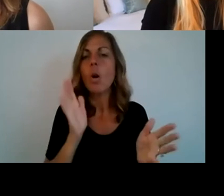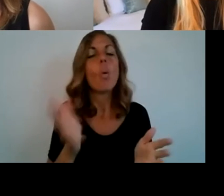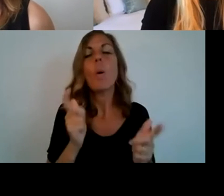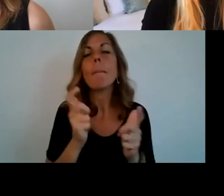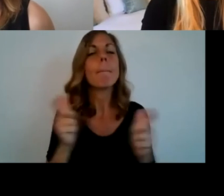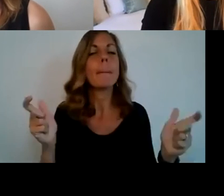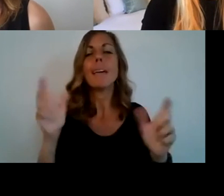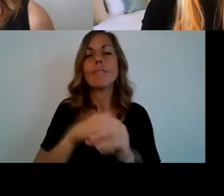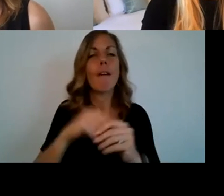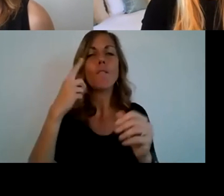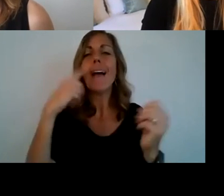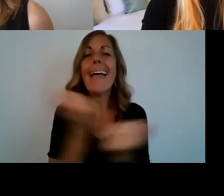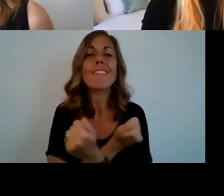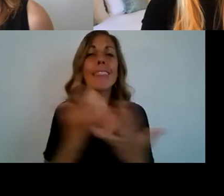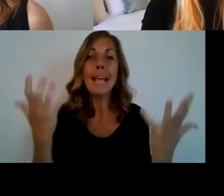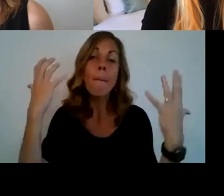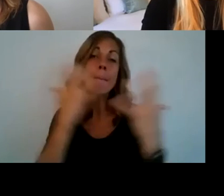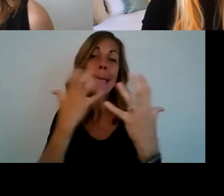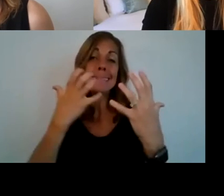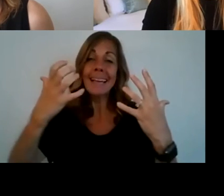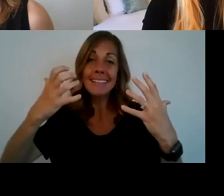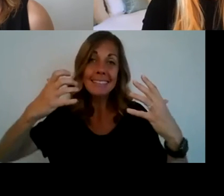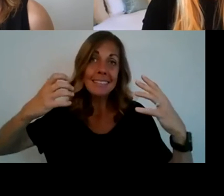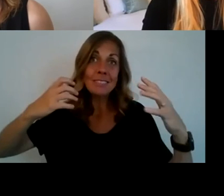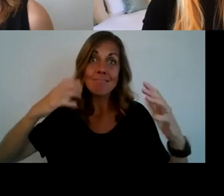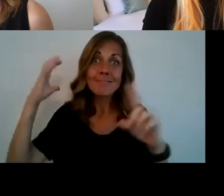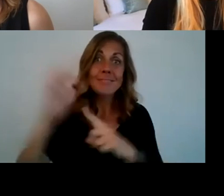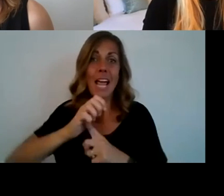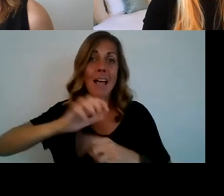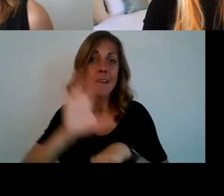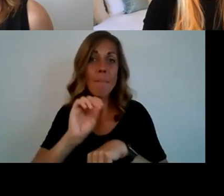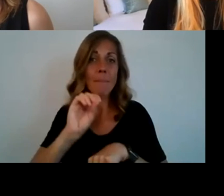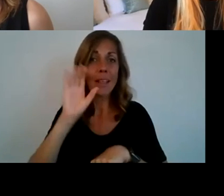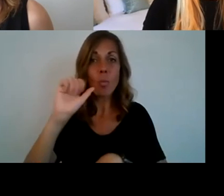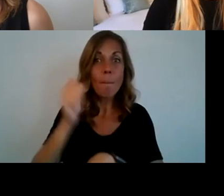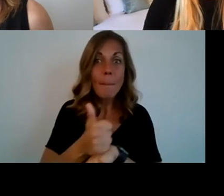All the amazing companies are going to get built sort of out of the pain of this period